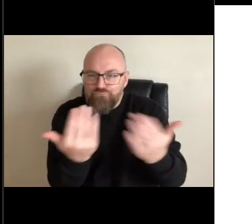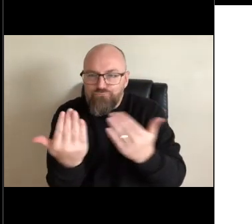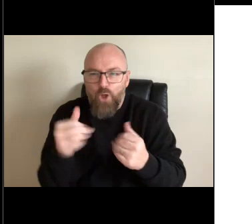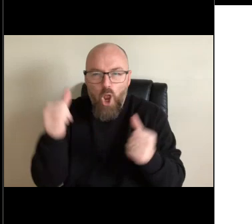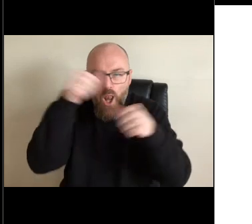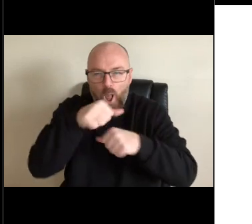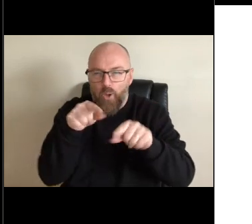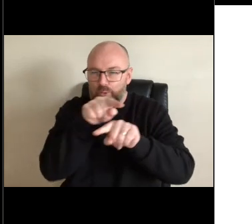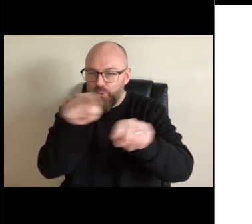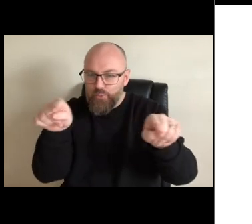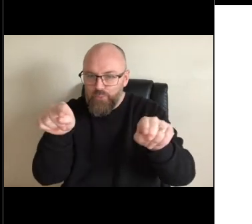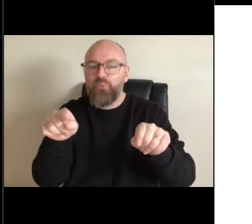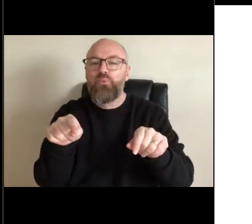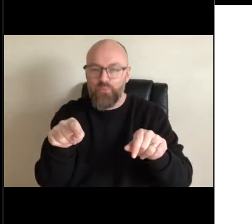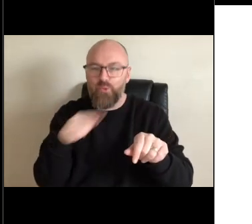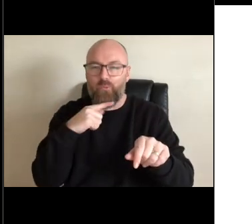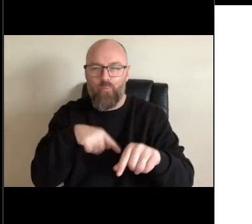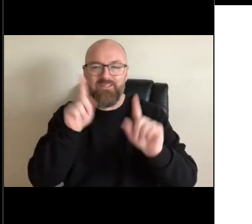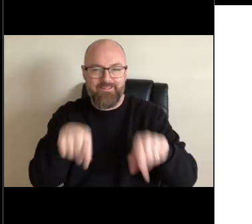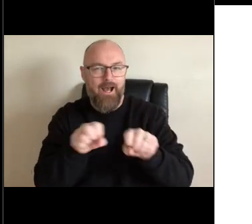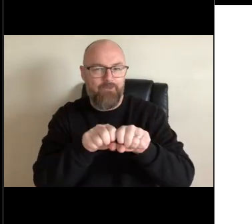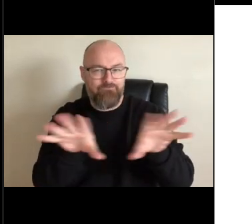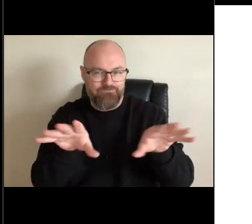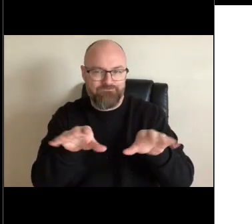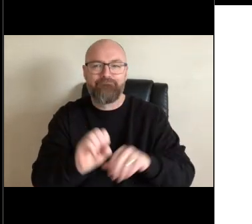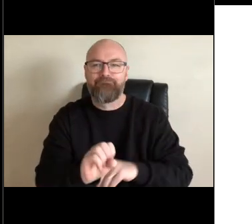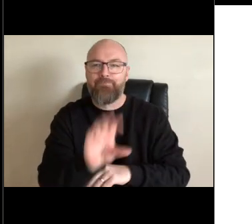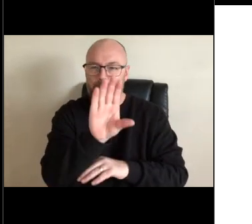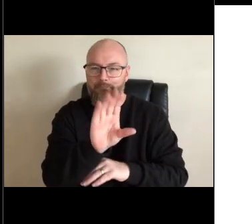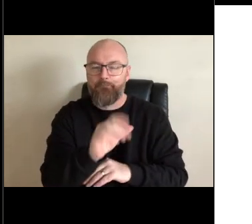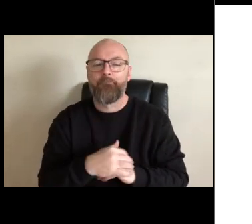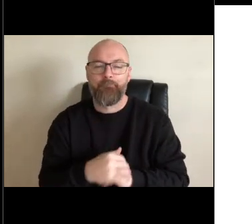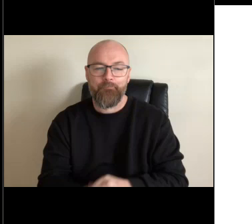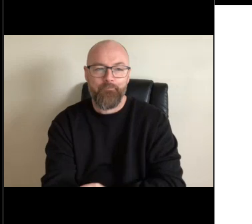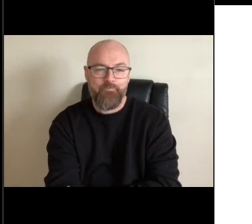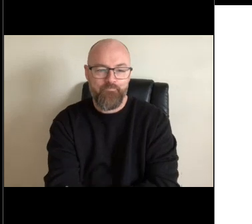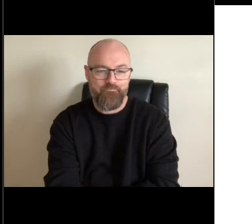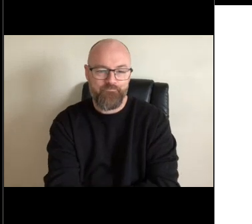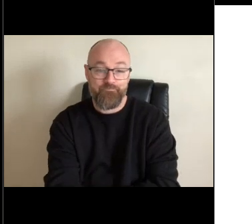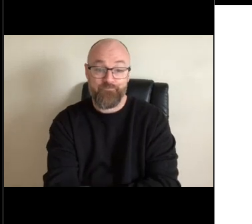I'll just launch this one for you so you can answer so the first question is what